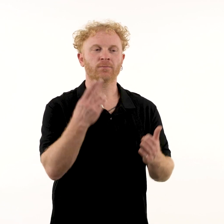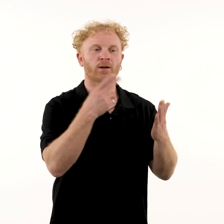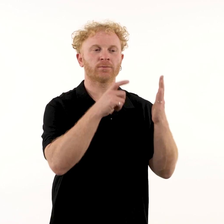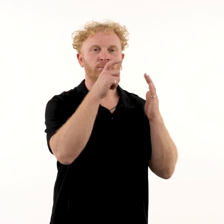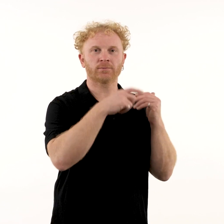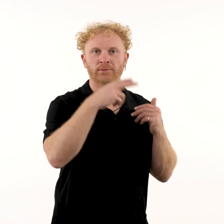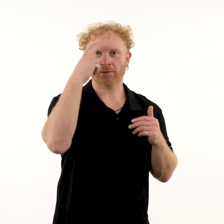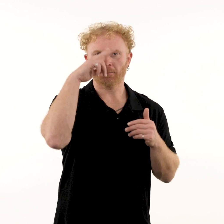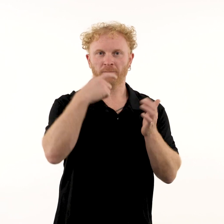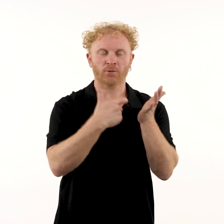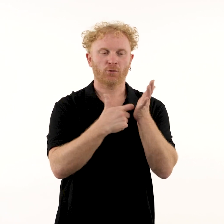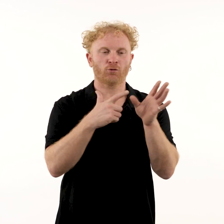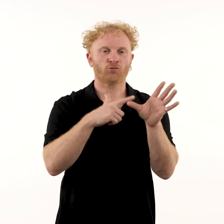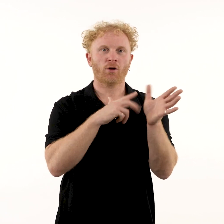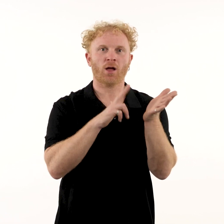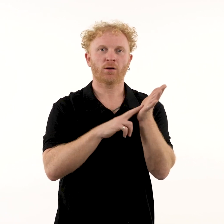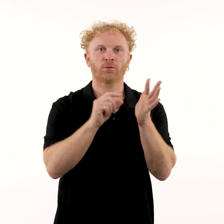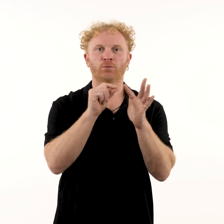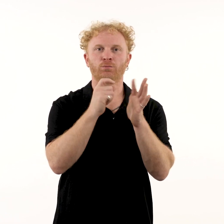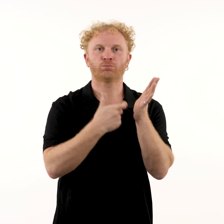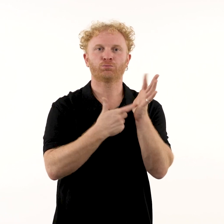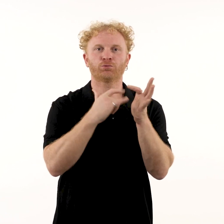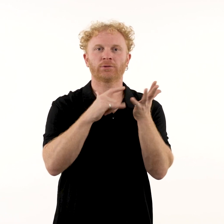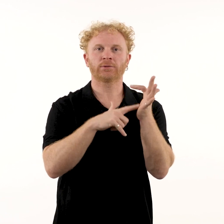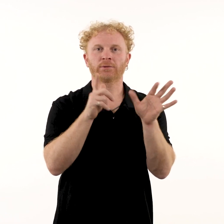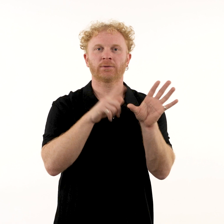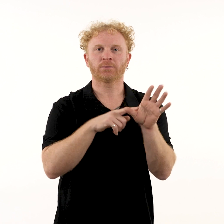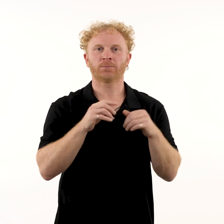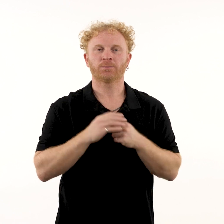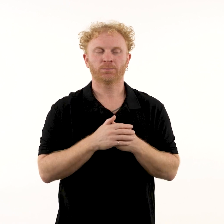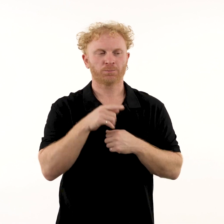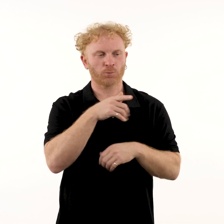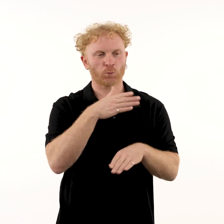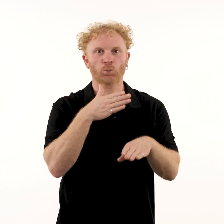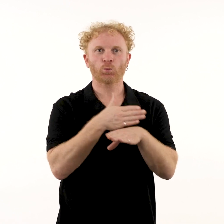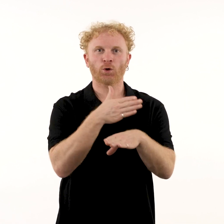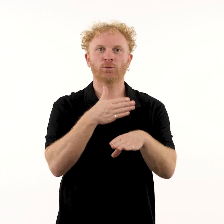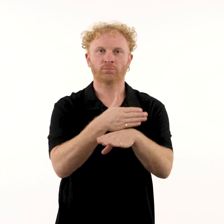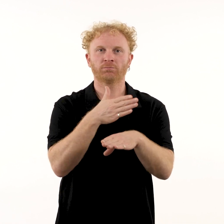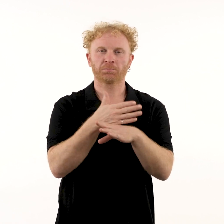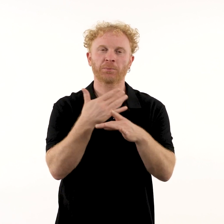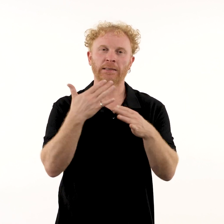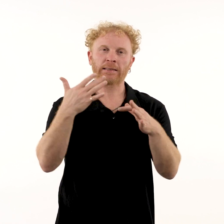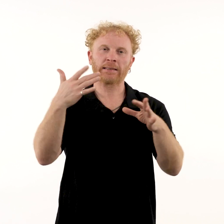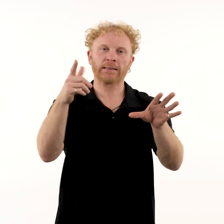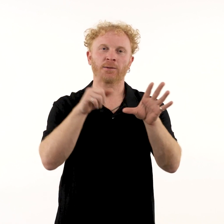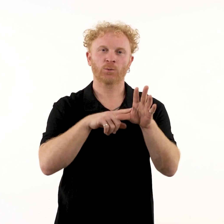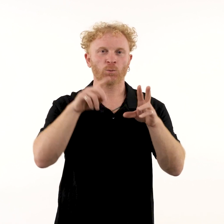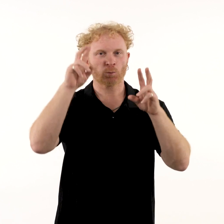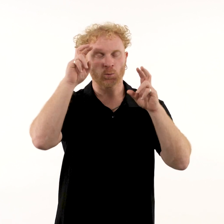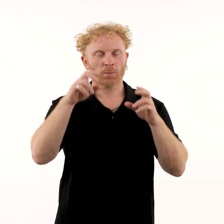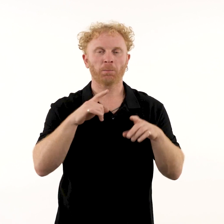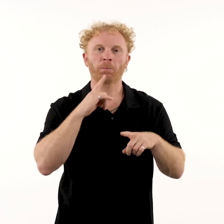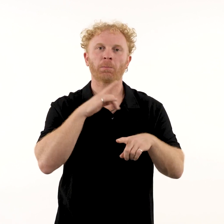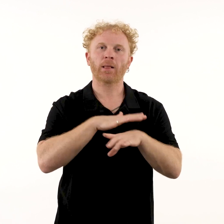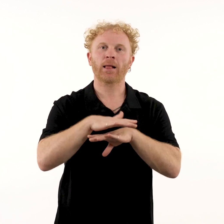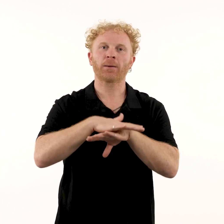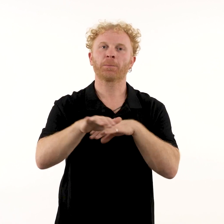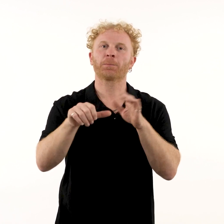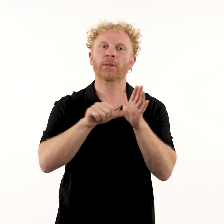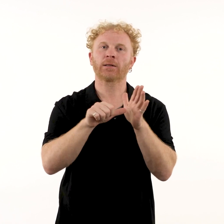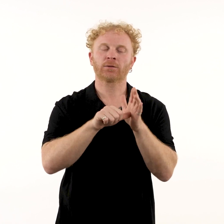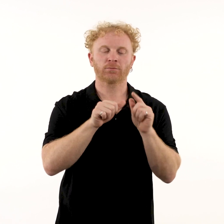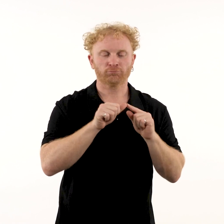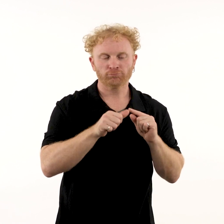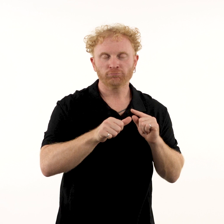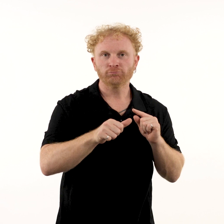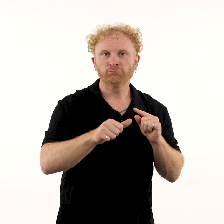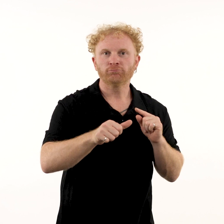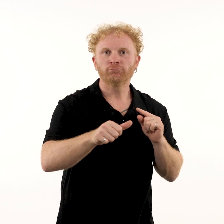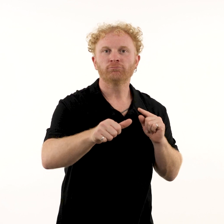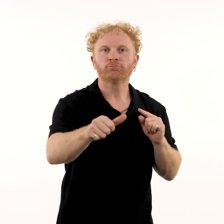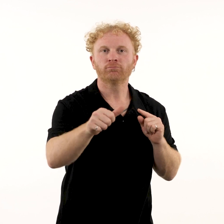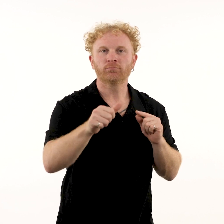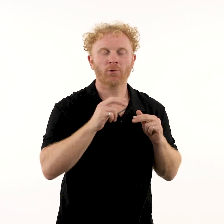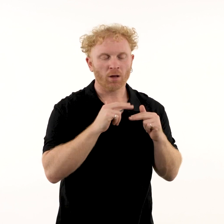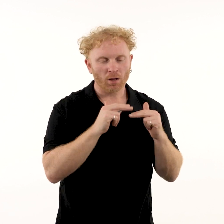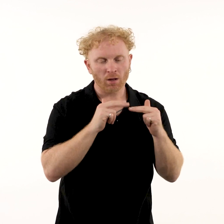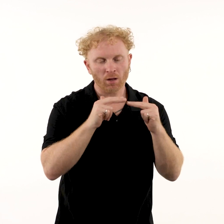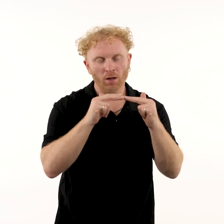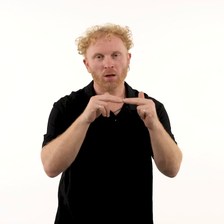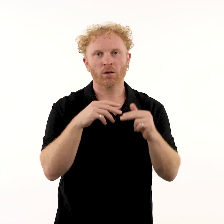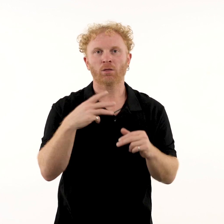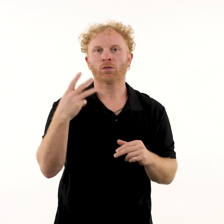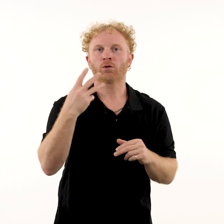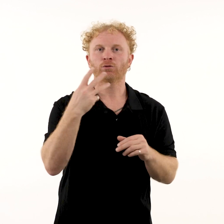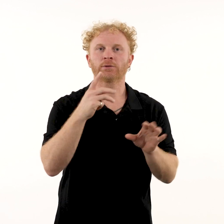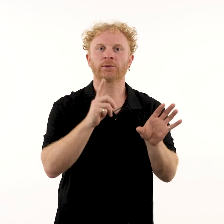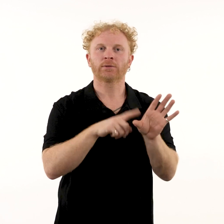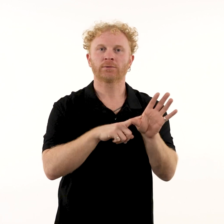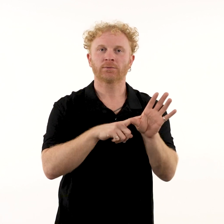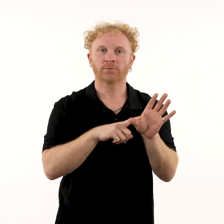This work is a culmination of Ryan Presley’s Blood money series, developed over 13 years,